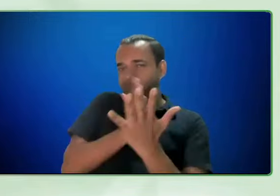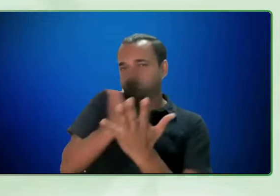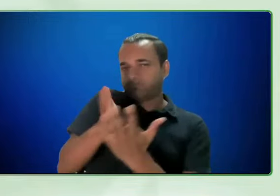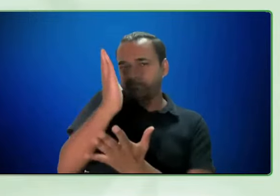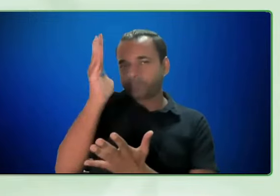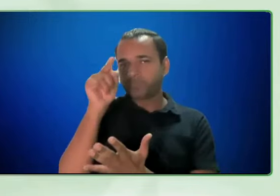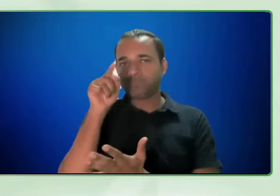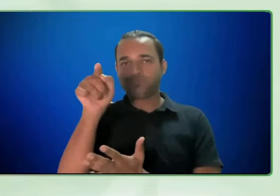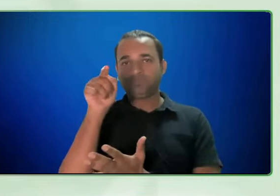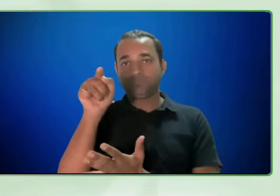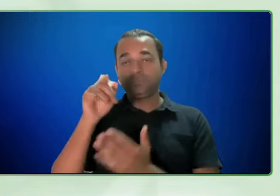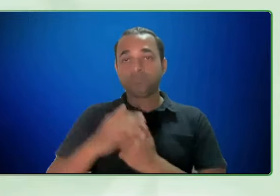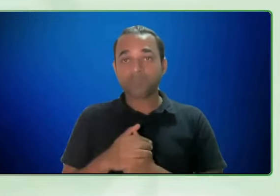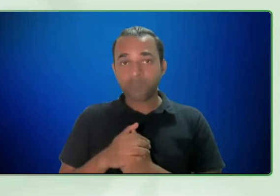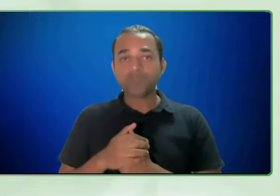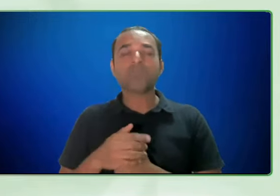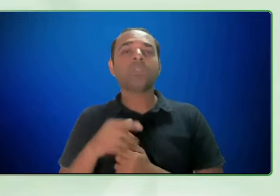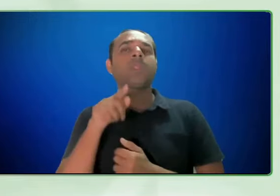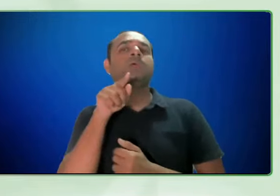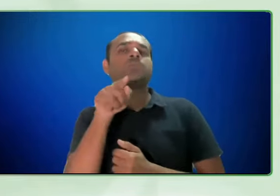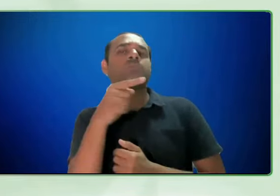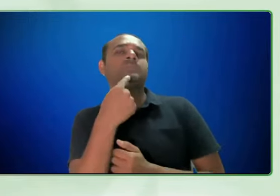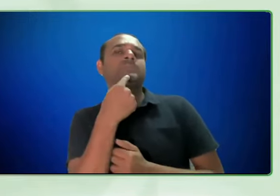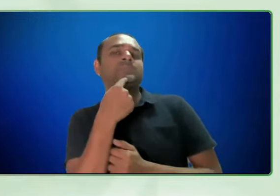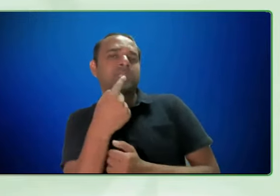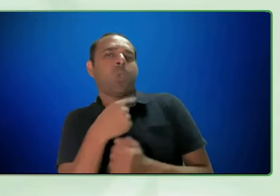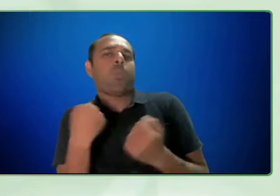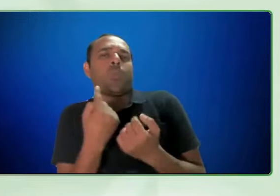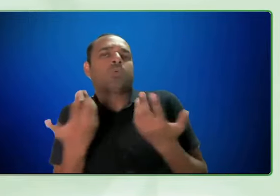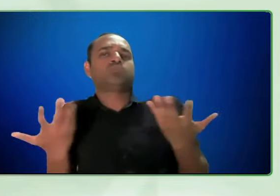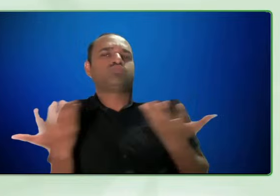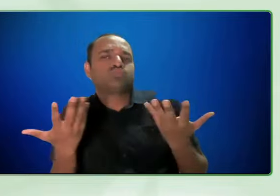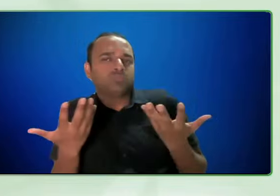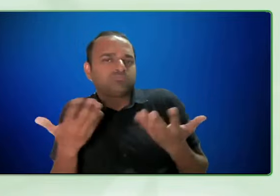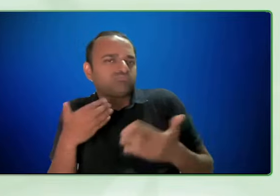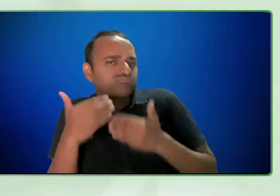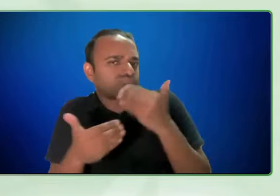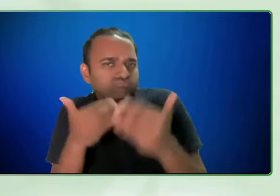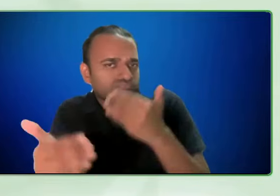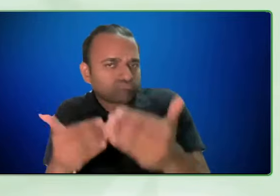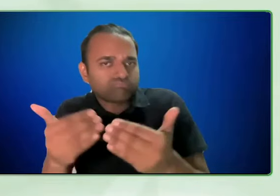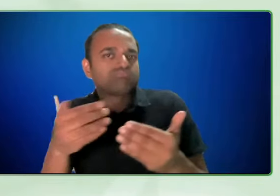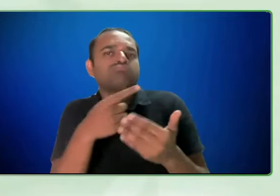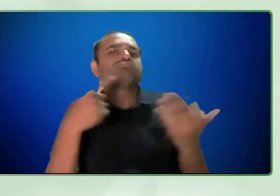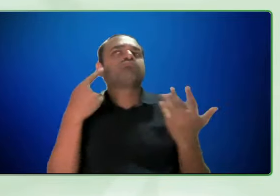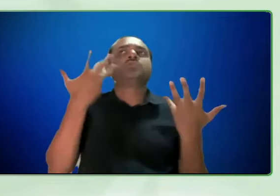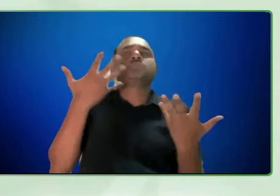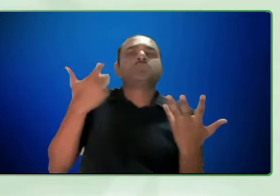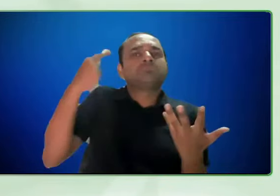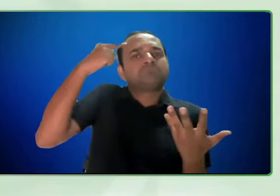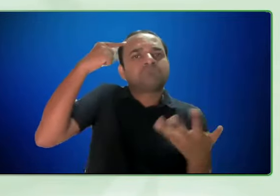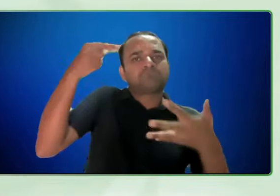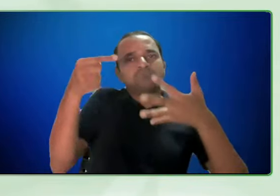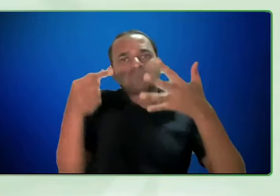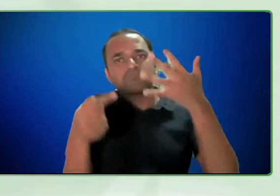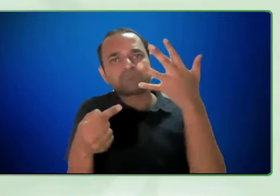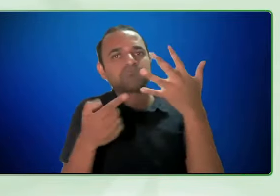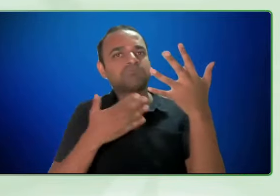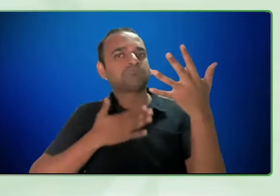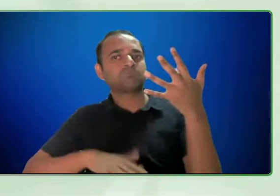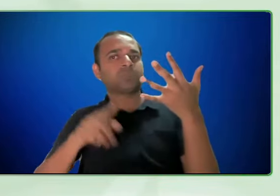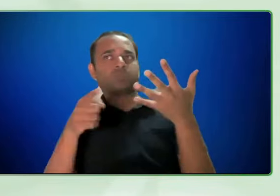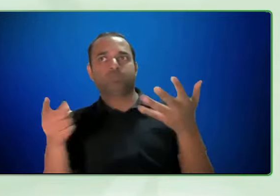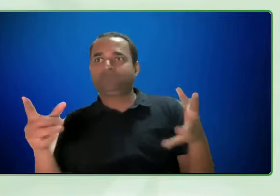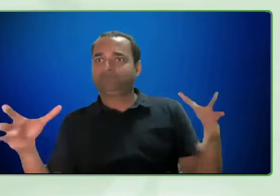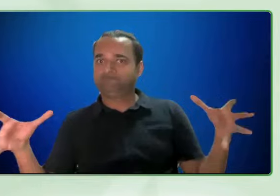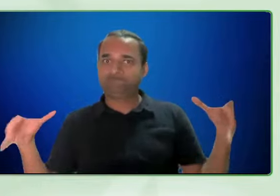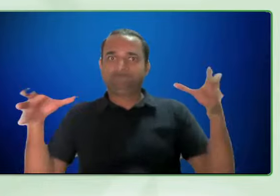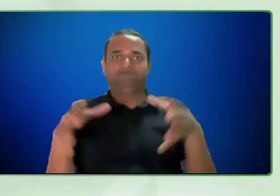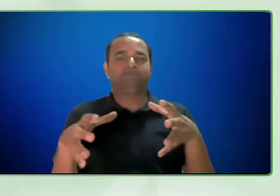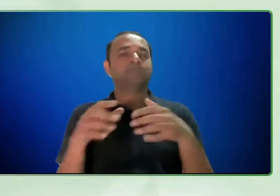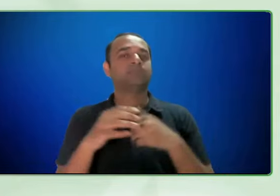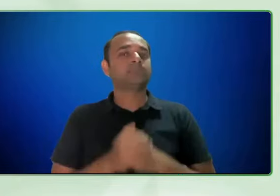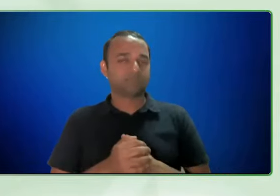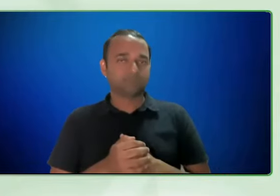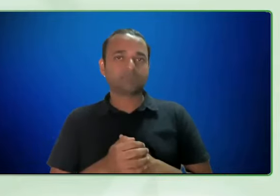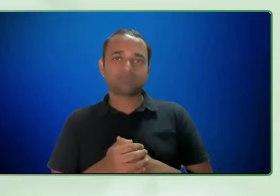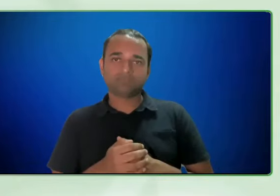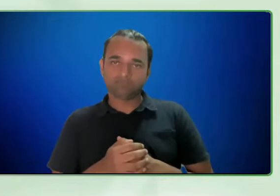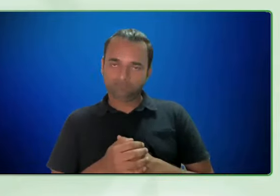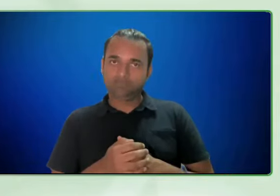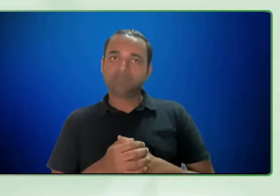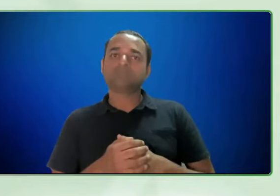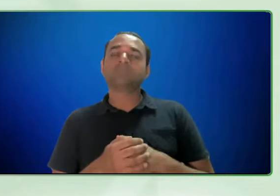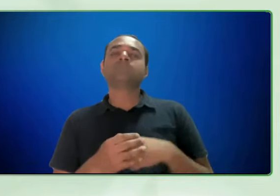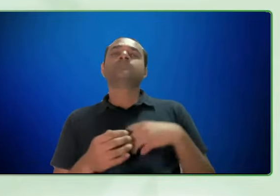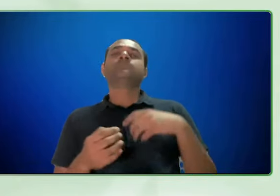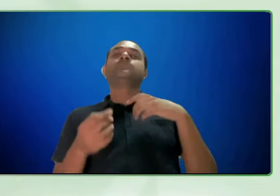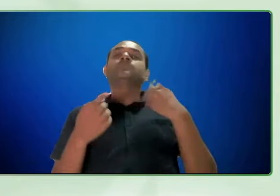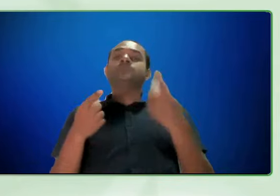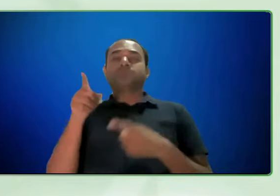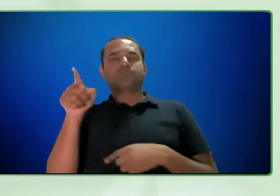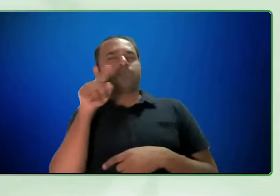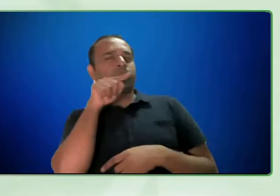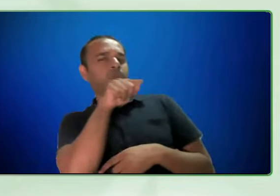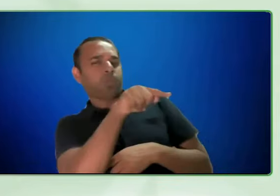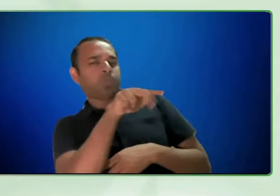perspective, there is hardly any work done. It is utmost invisible. Gender was so big. It was